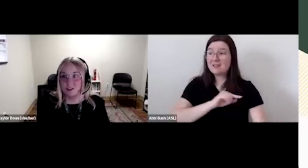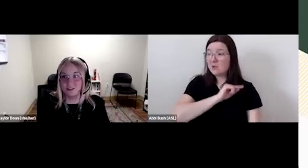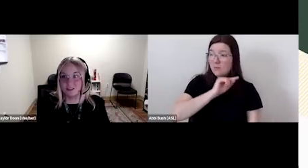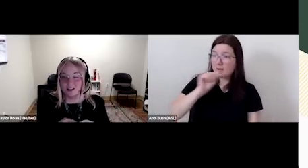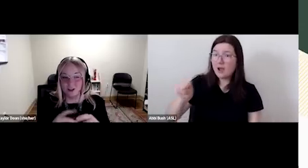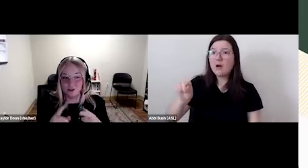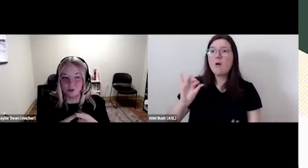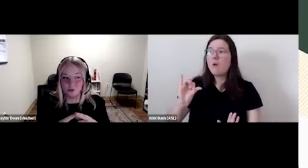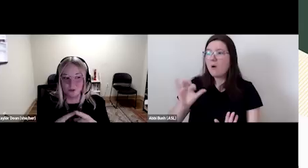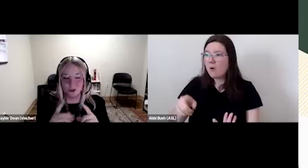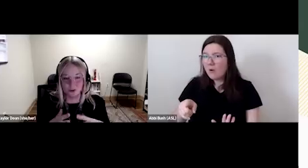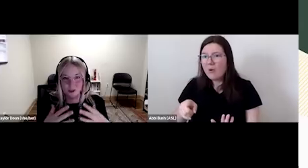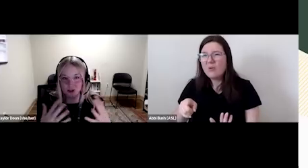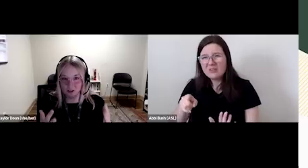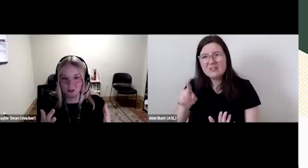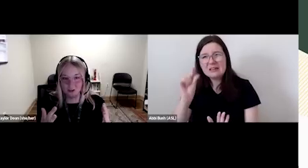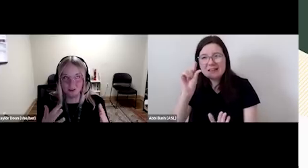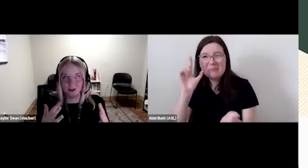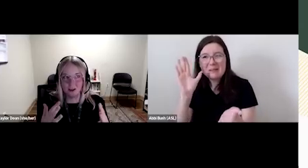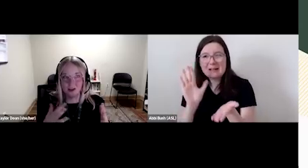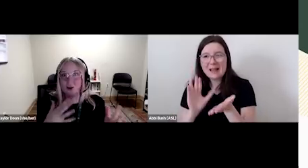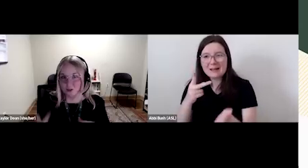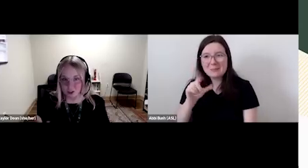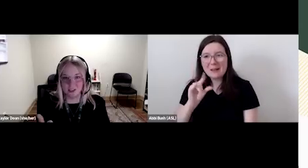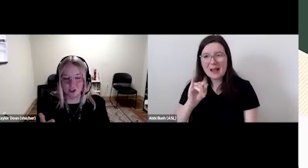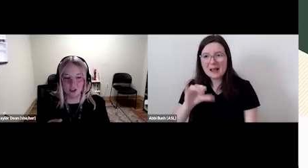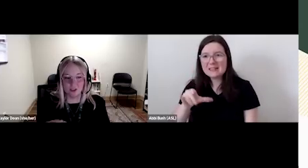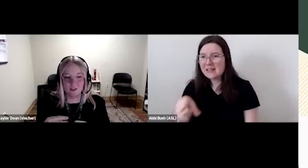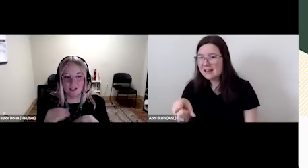because you showing that you're acknowledging these changes,